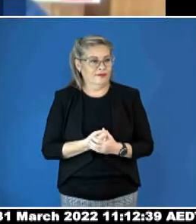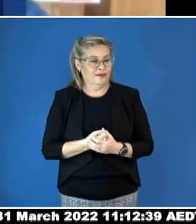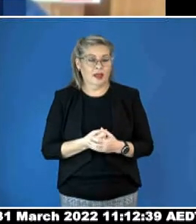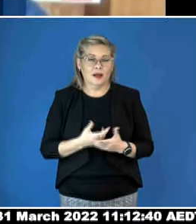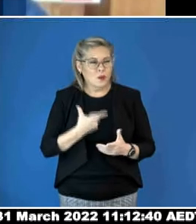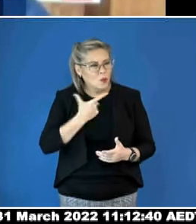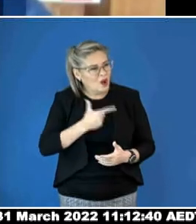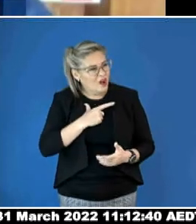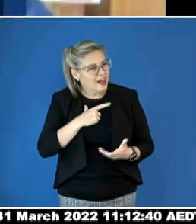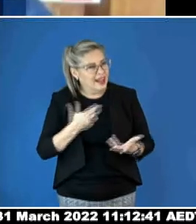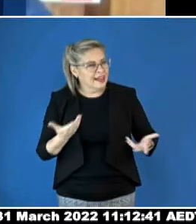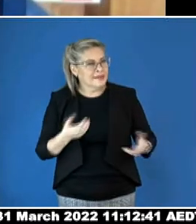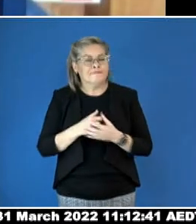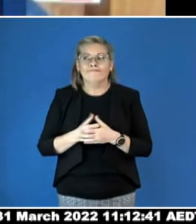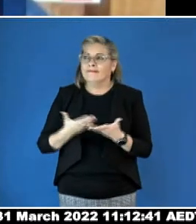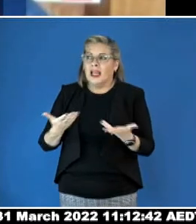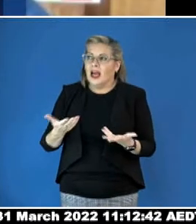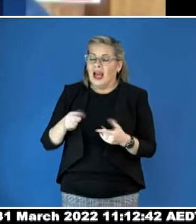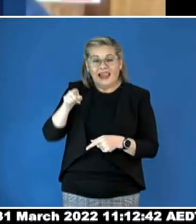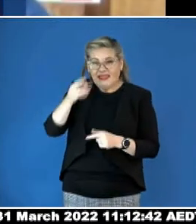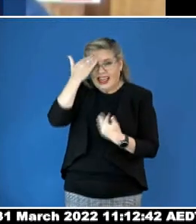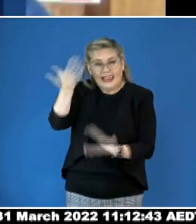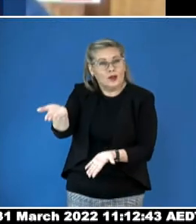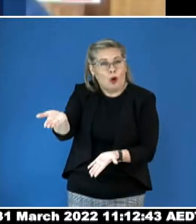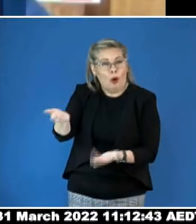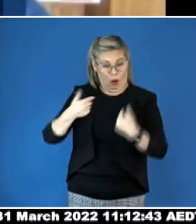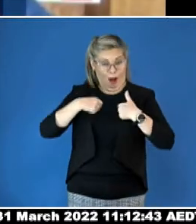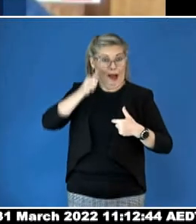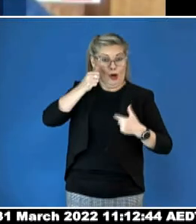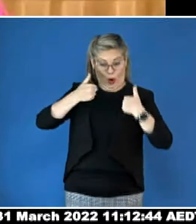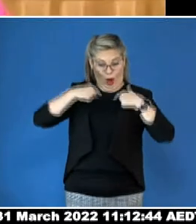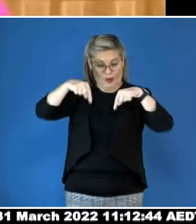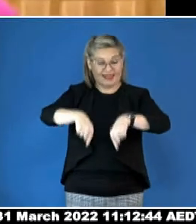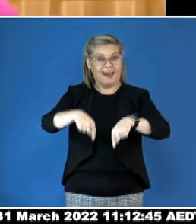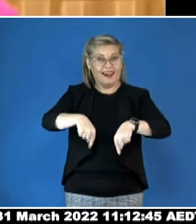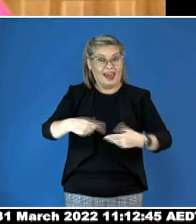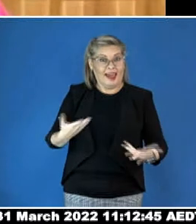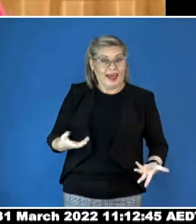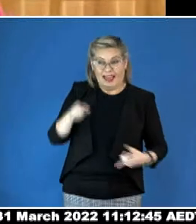Okay. MS EASTMAN: One of them tried to tell you it didn't happen at all.